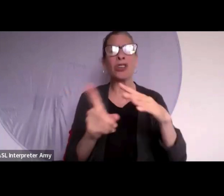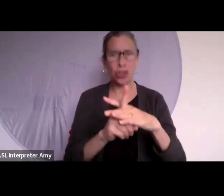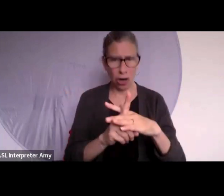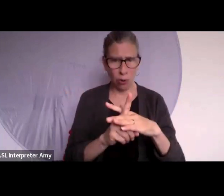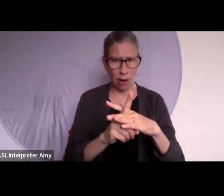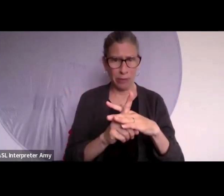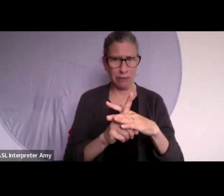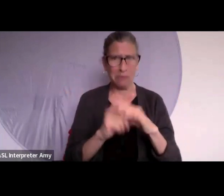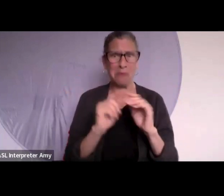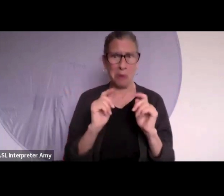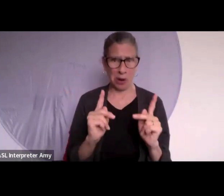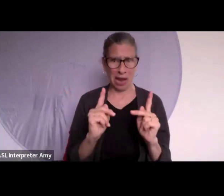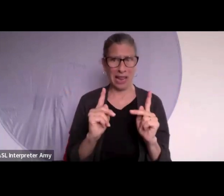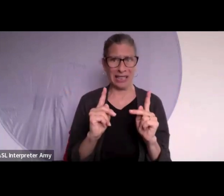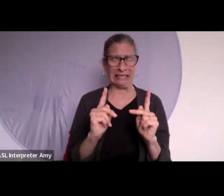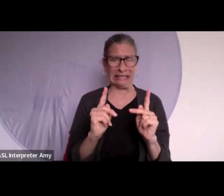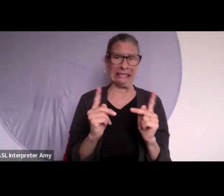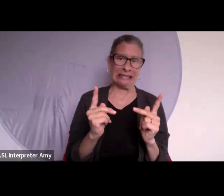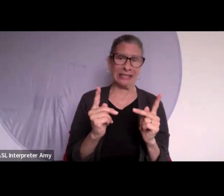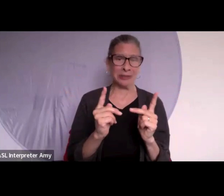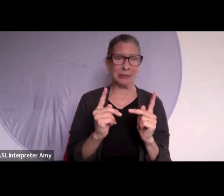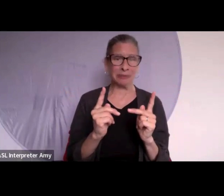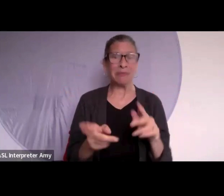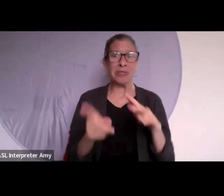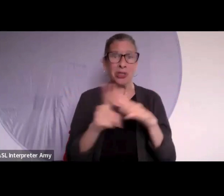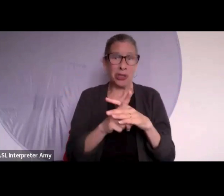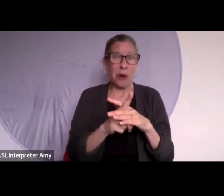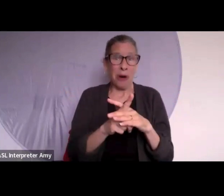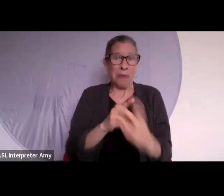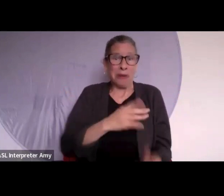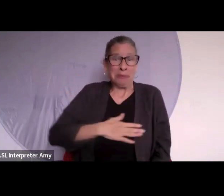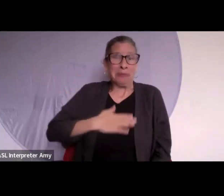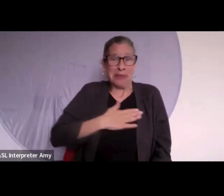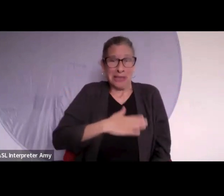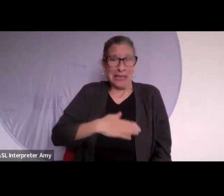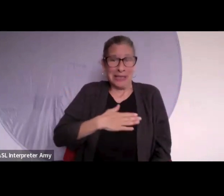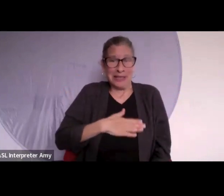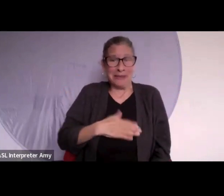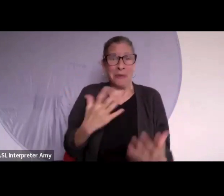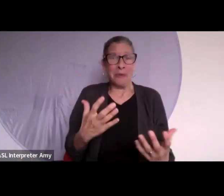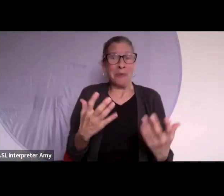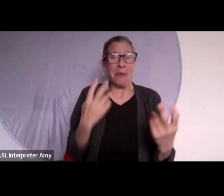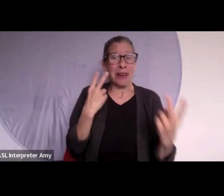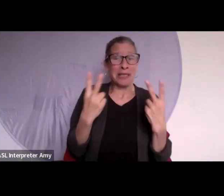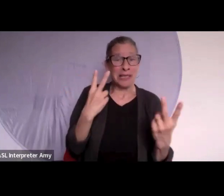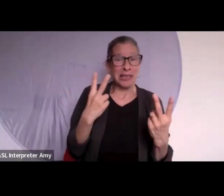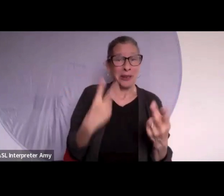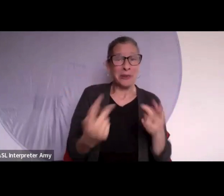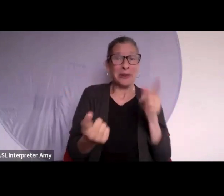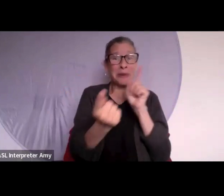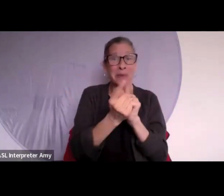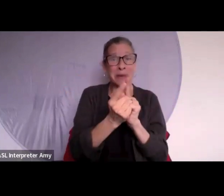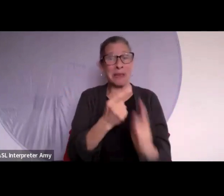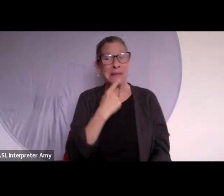from somebody else and show up in general because we want to see you and feel free to say hi if I'm there and introduce